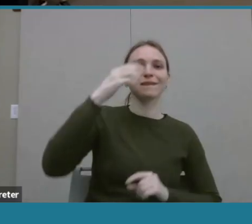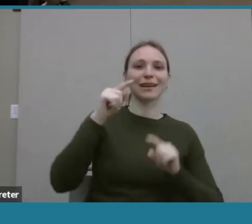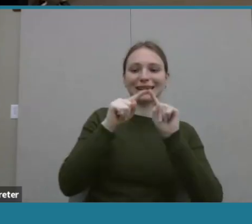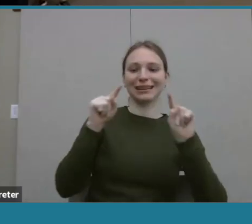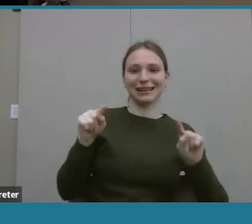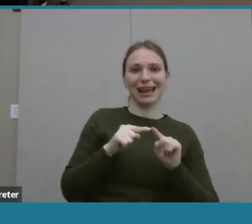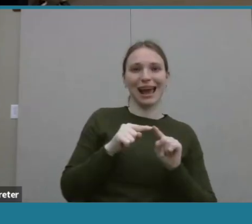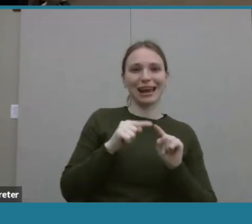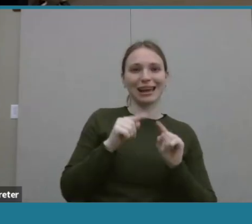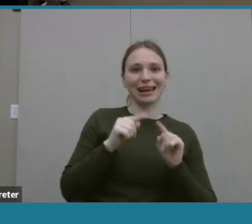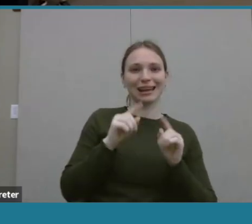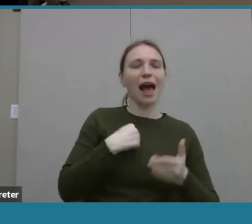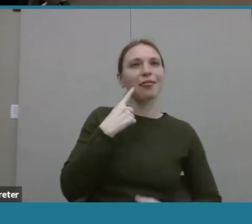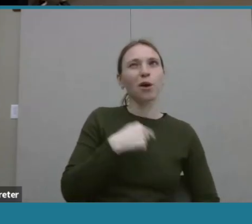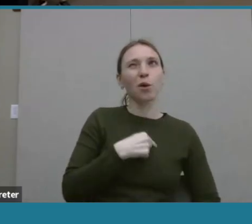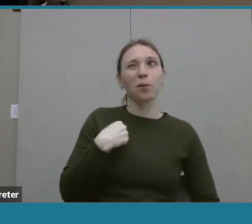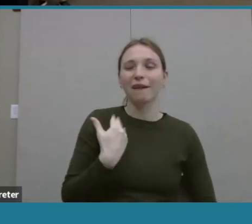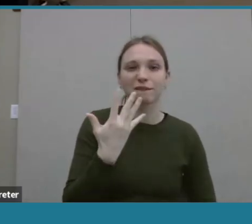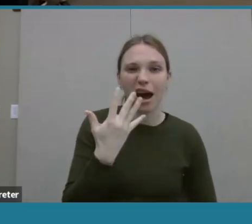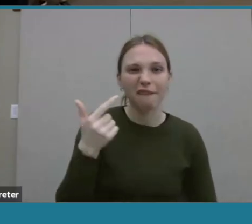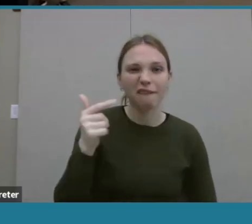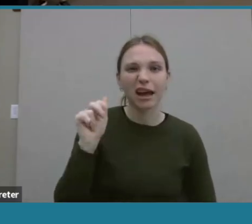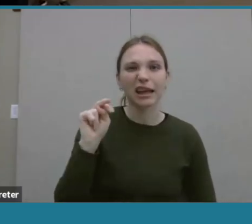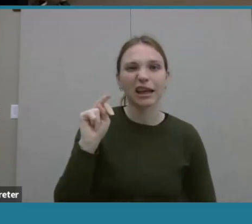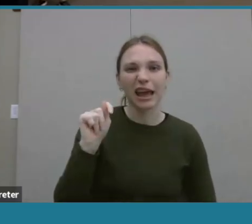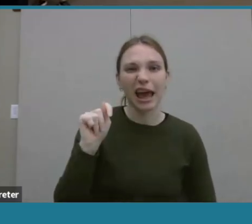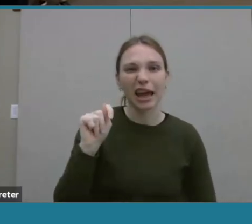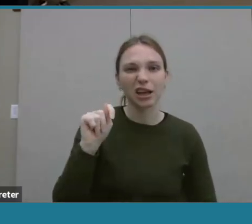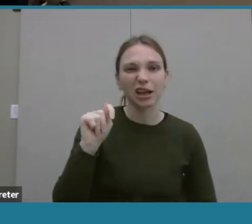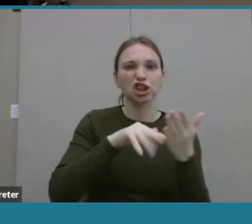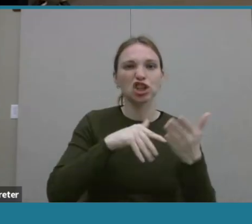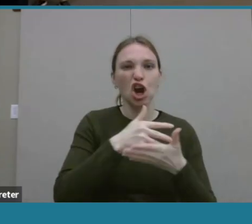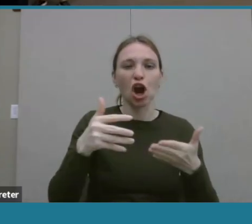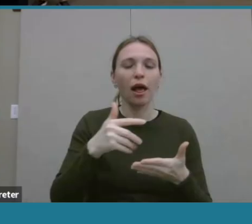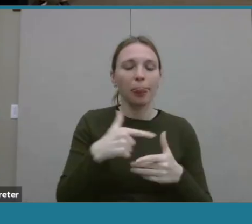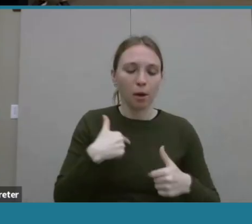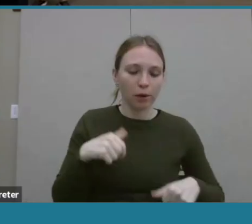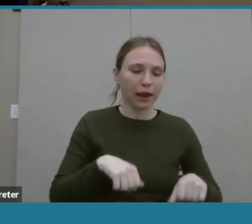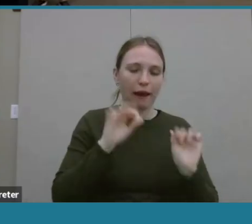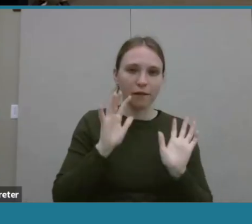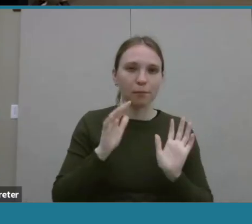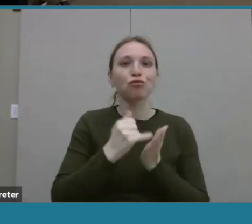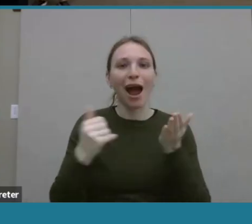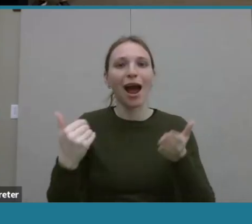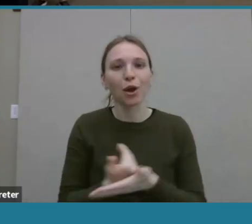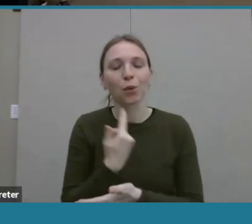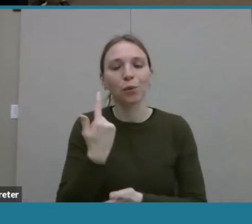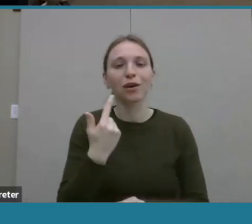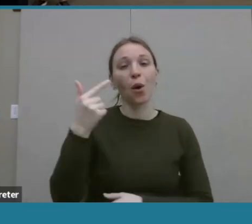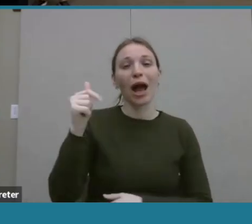Gantt charts and then we finally just gave up writing new Gantt charts. So a Gantt chart, if you're not familiar, is like a visual representation of your project timeline.